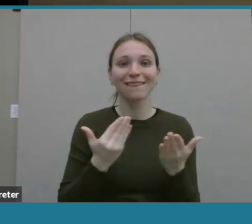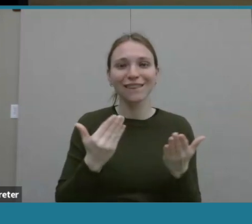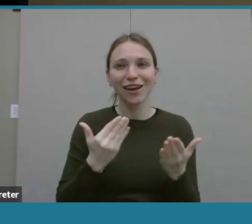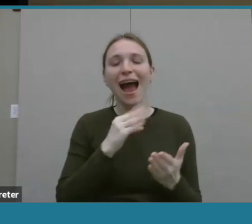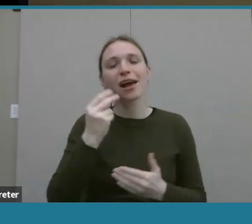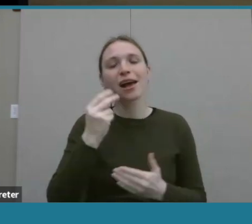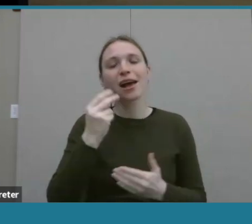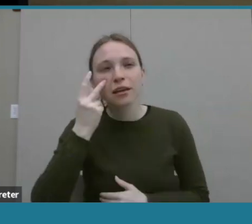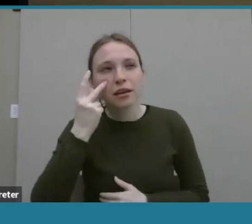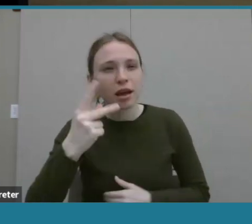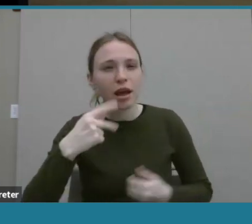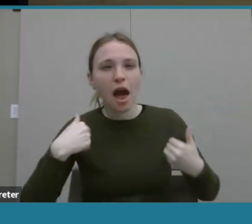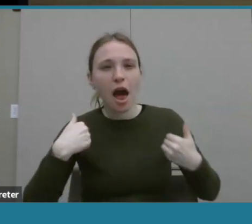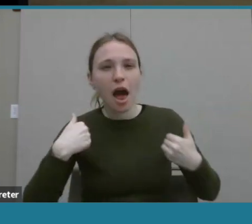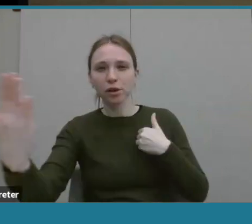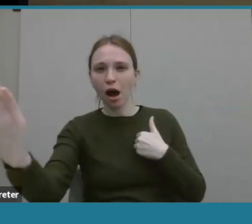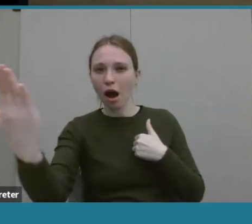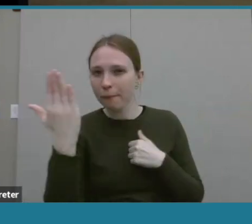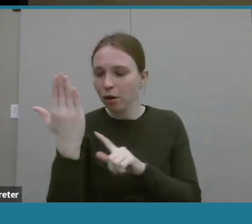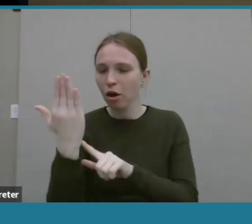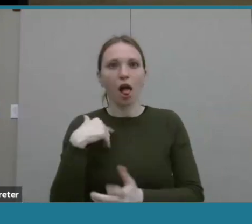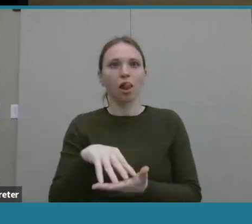about them was just, um, amazing.